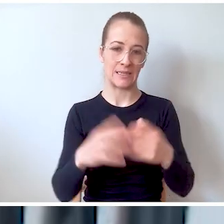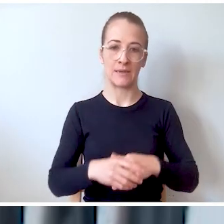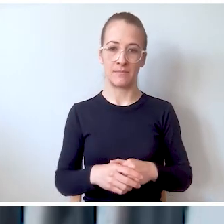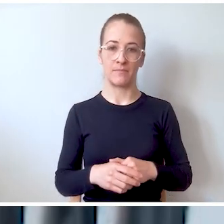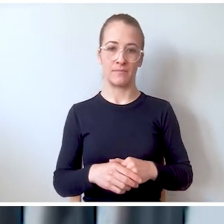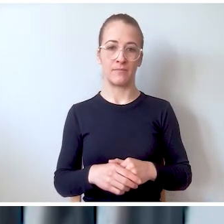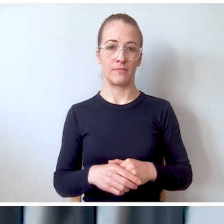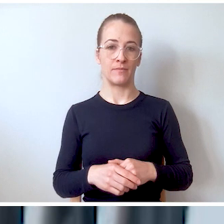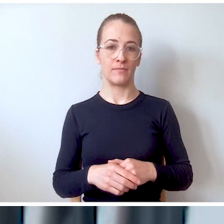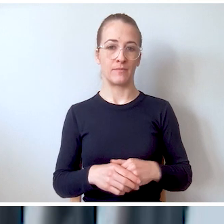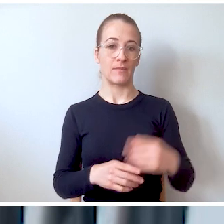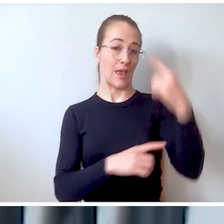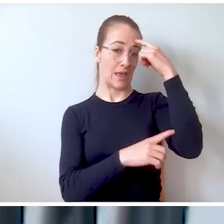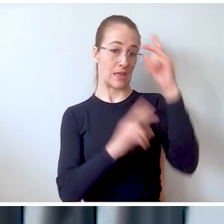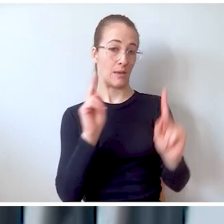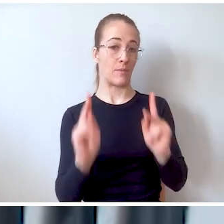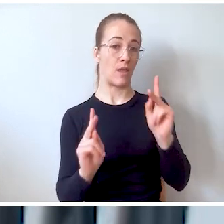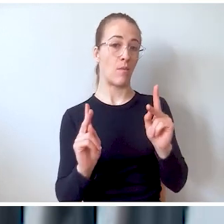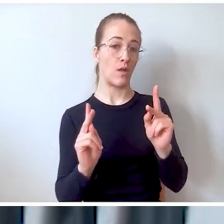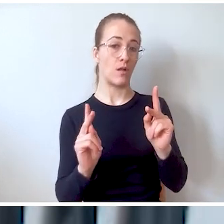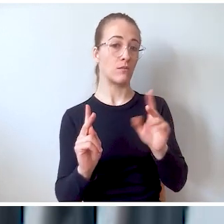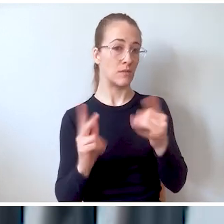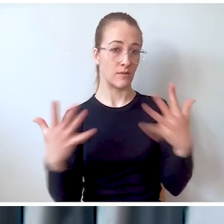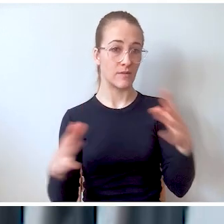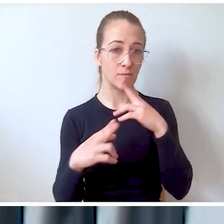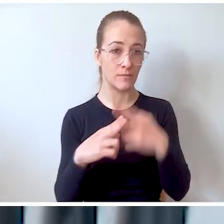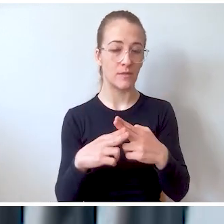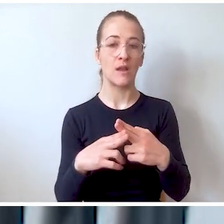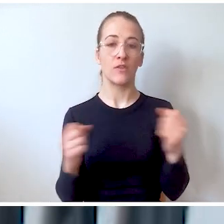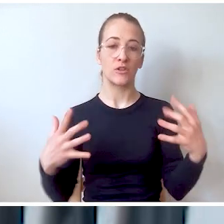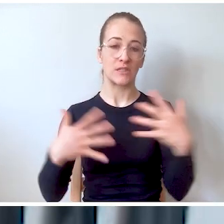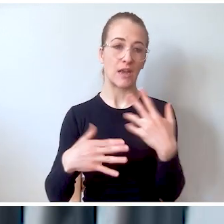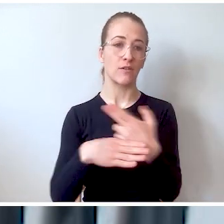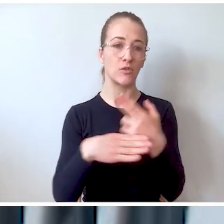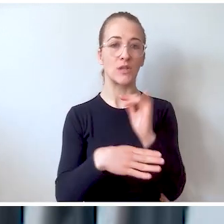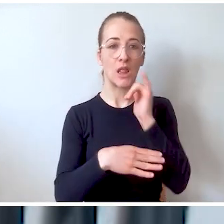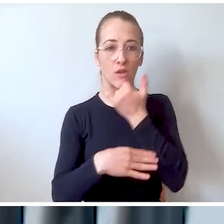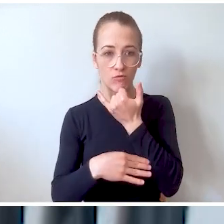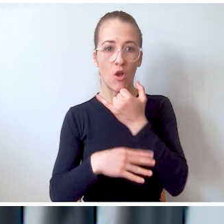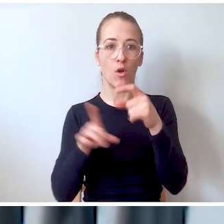And I think people are, like you said, are afraid of using the wrong word, don't really know what to say.